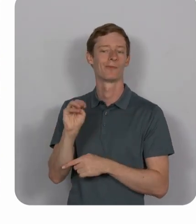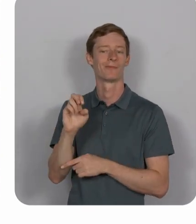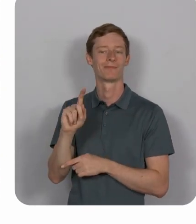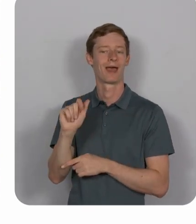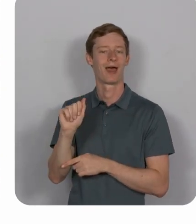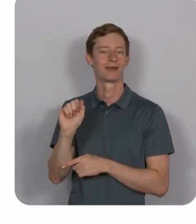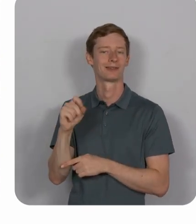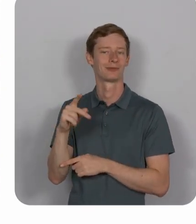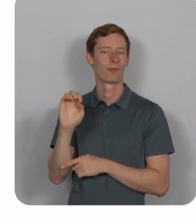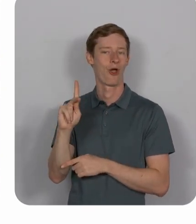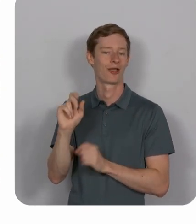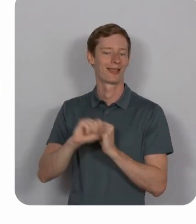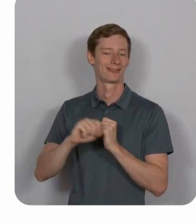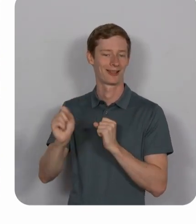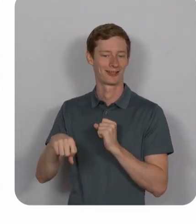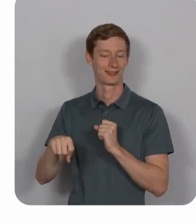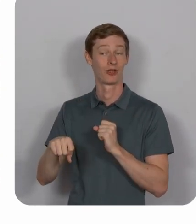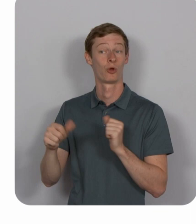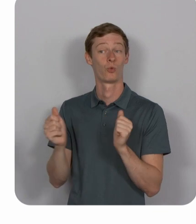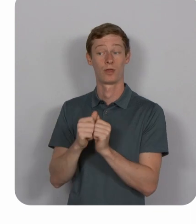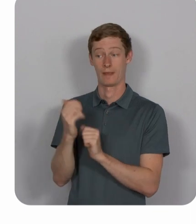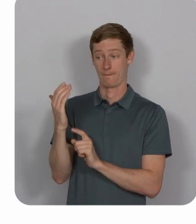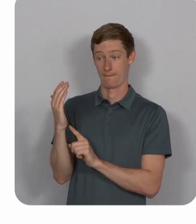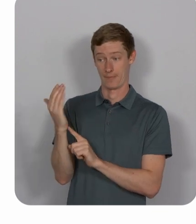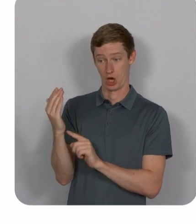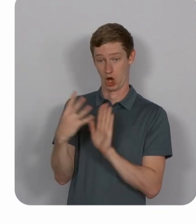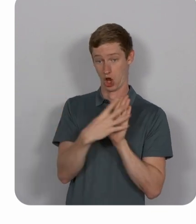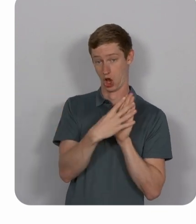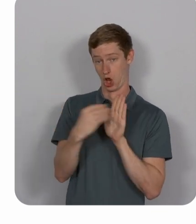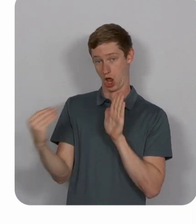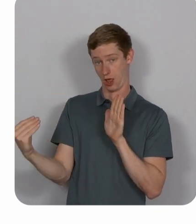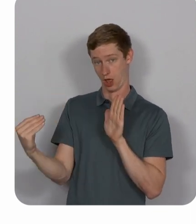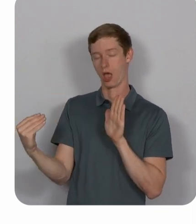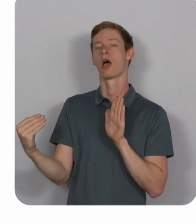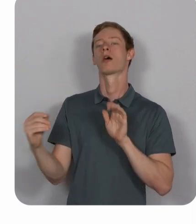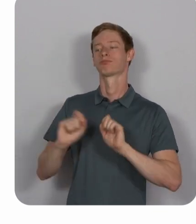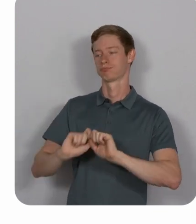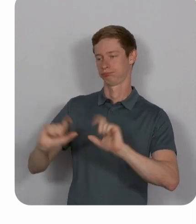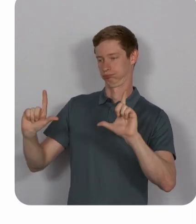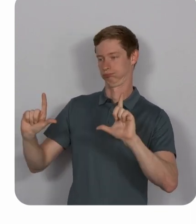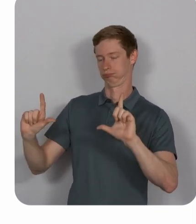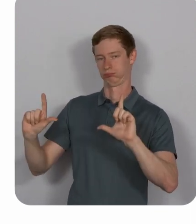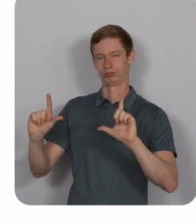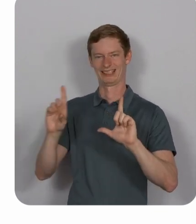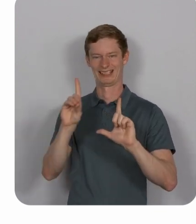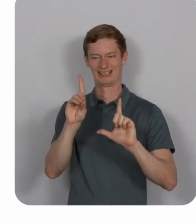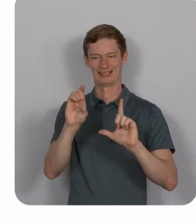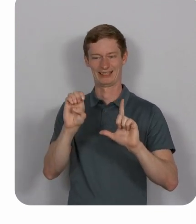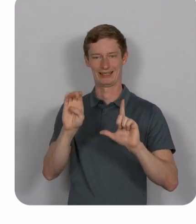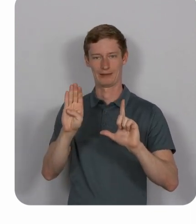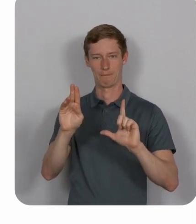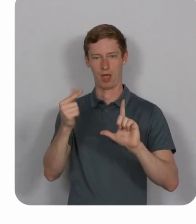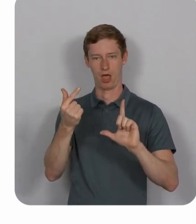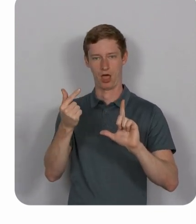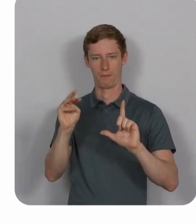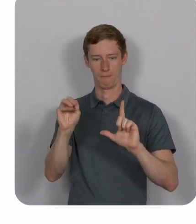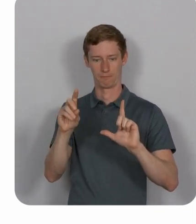After mirroring you will be able to enter debug mode and there you can insert breakpoints in your code.